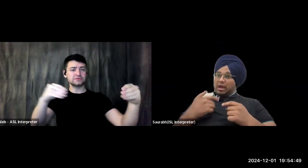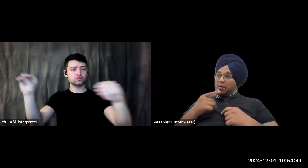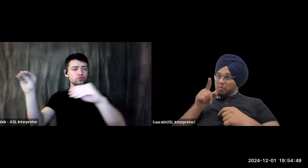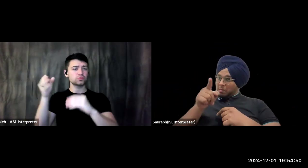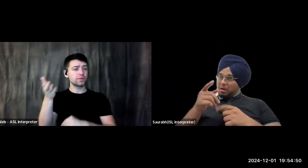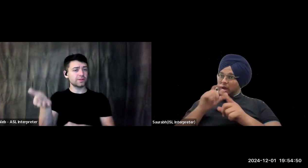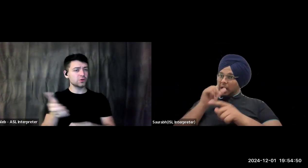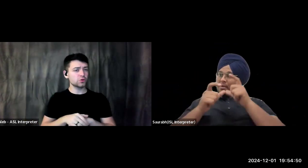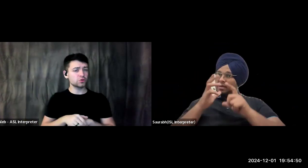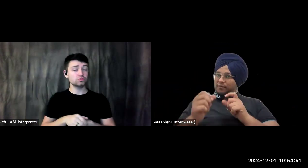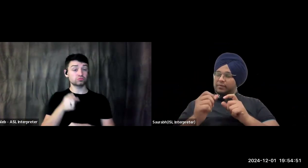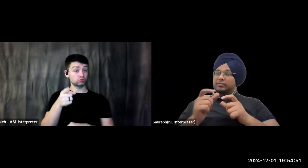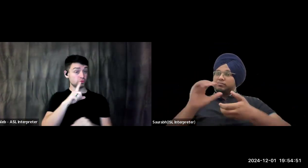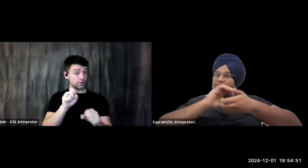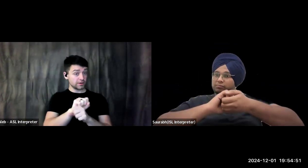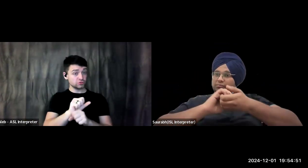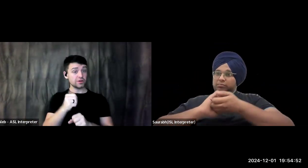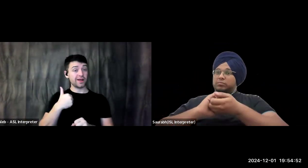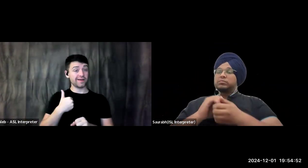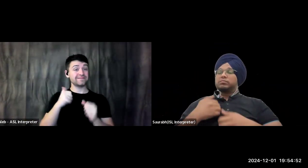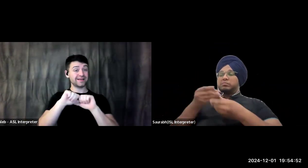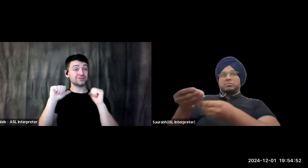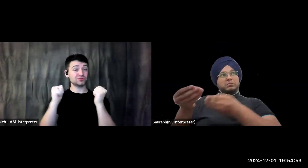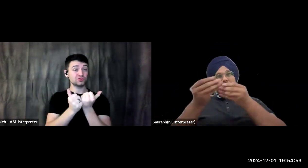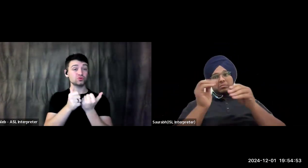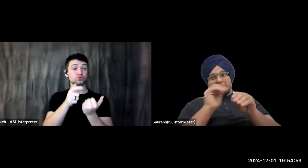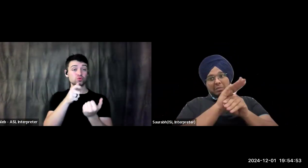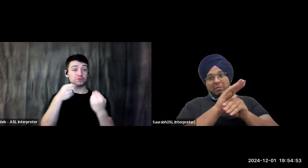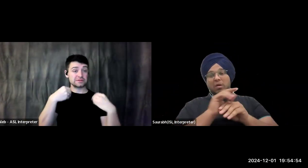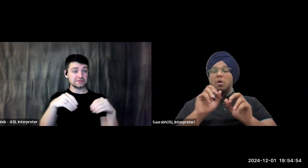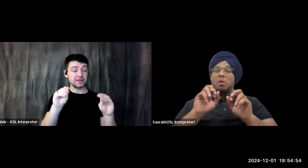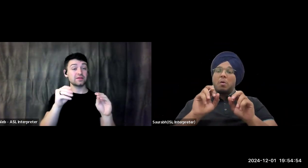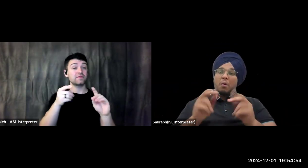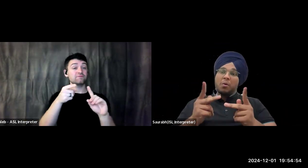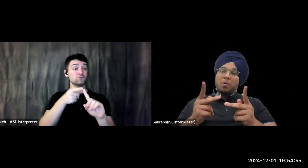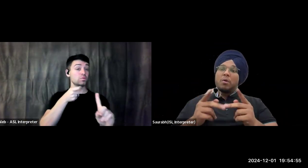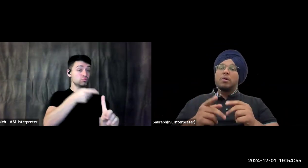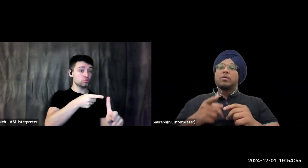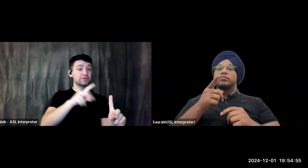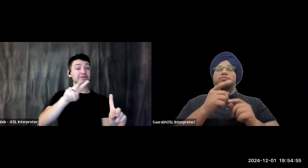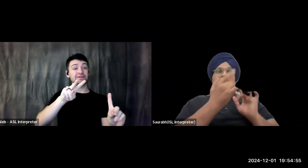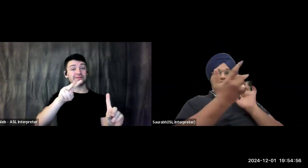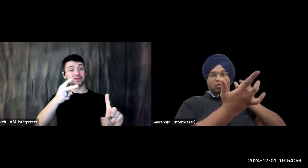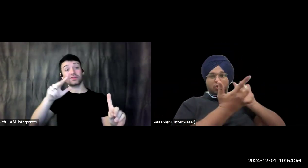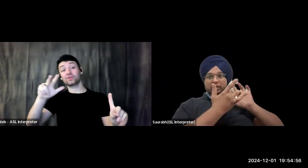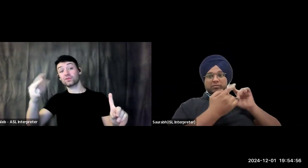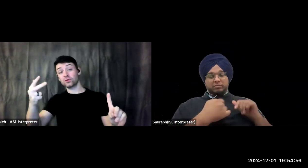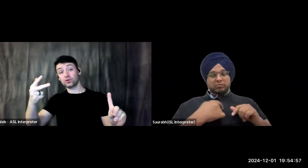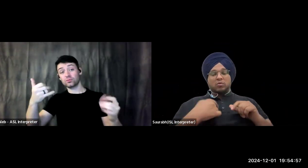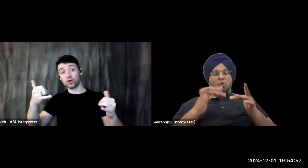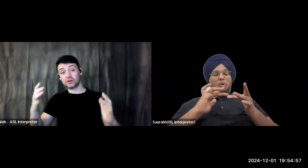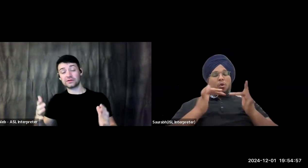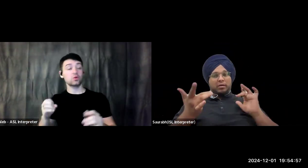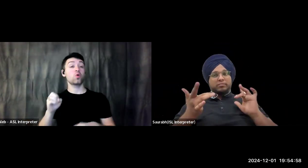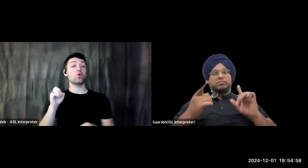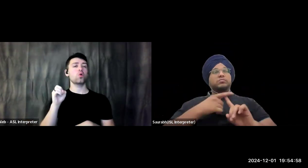agencies over there that sell on your behalf or they contact you and you do online training for them?